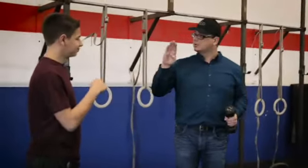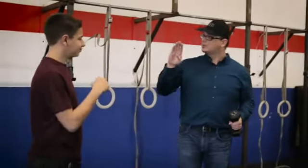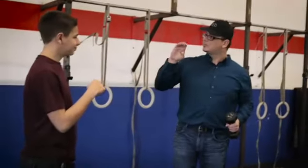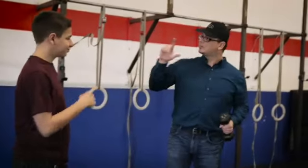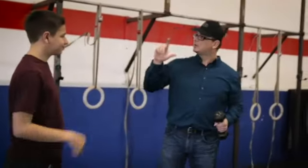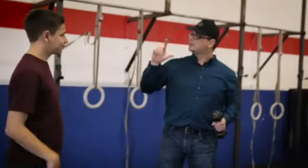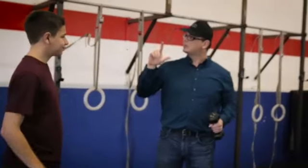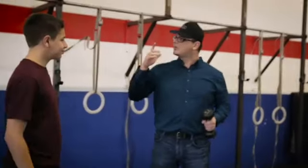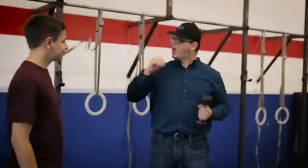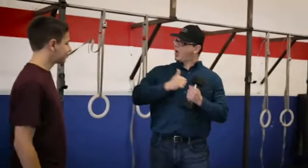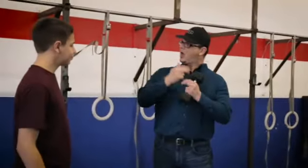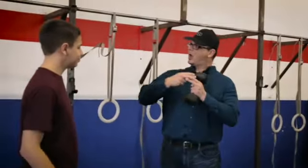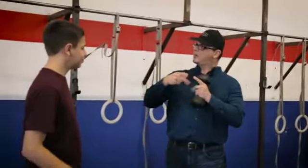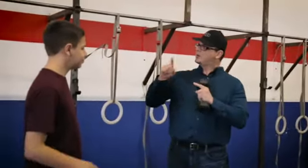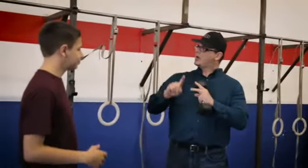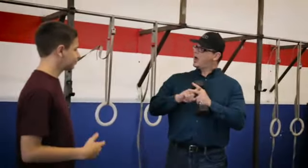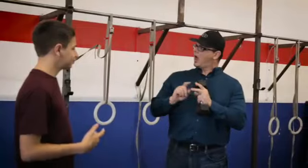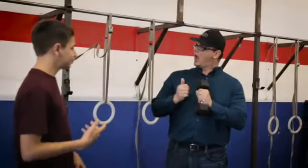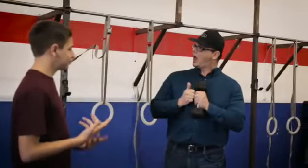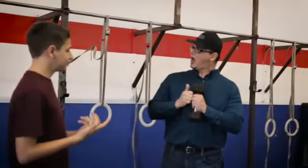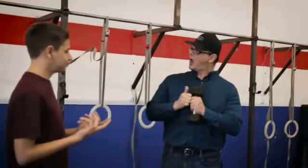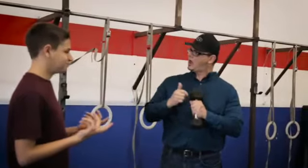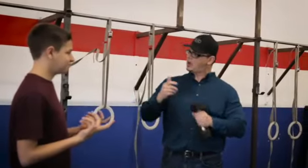Here's a dumbbell. How did the name come about?